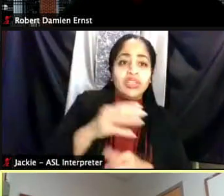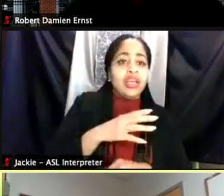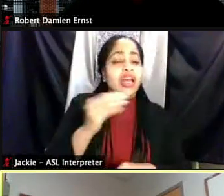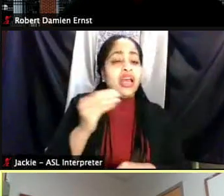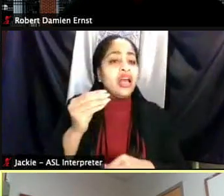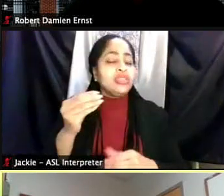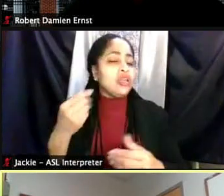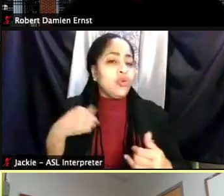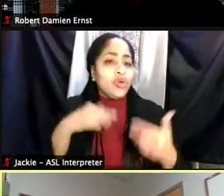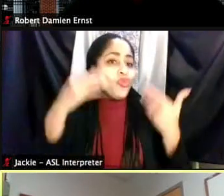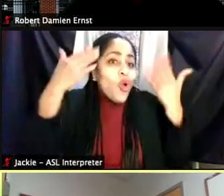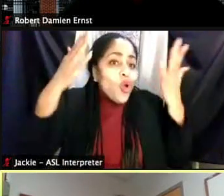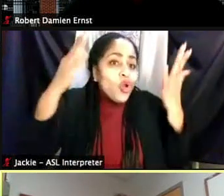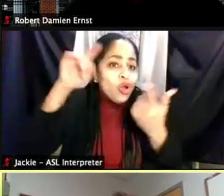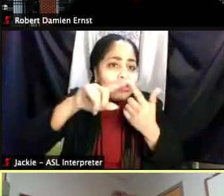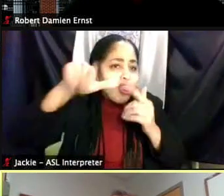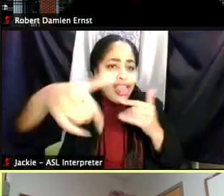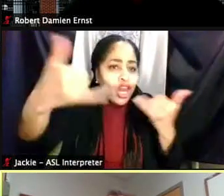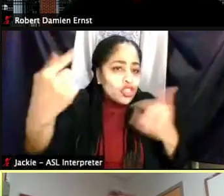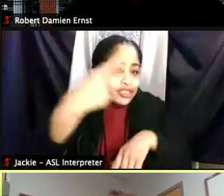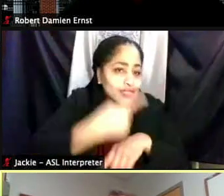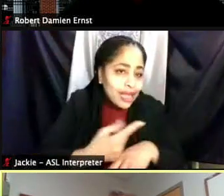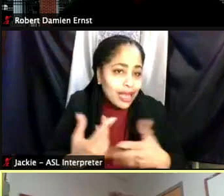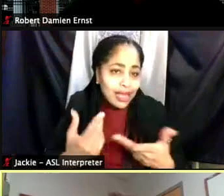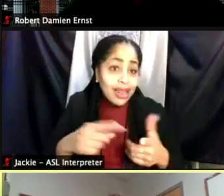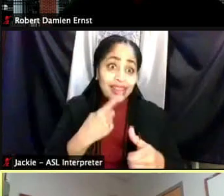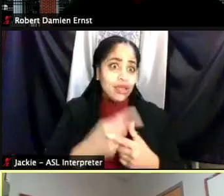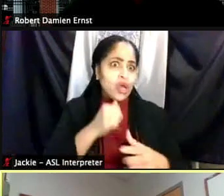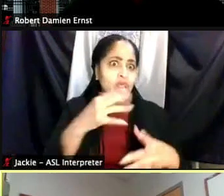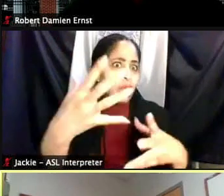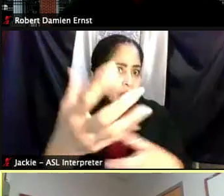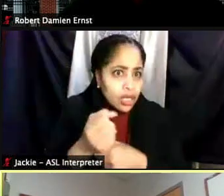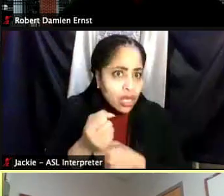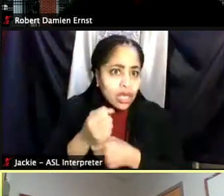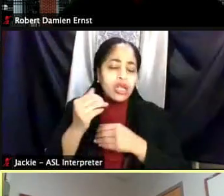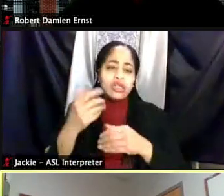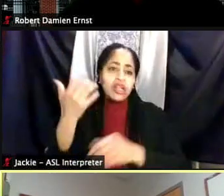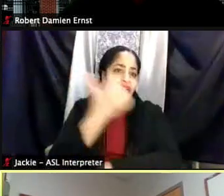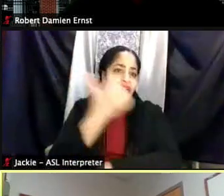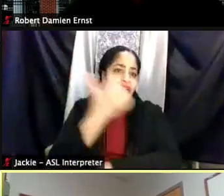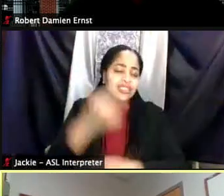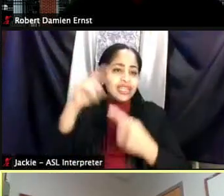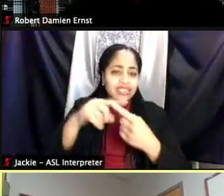But we won't know 'til later today. And then we won't get the vaccine 'til, probably next Tuesday.